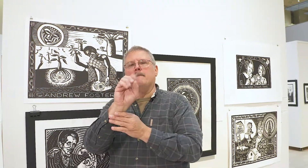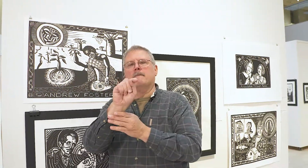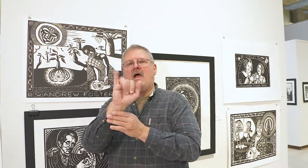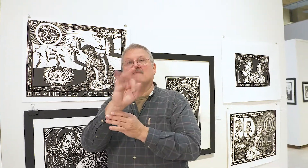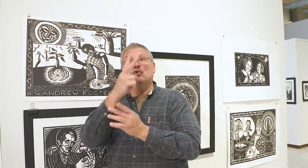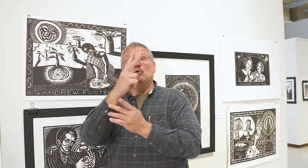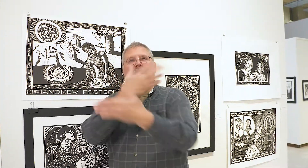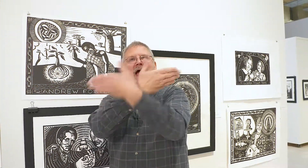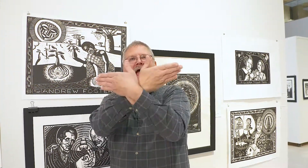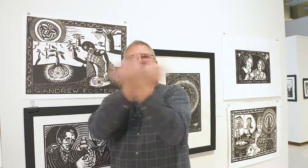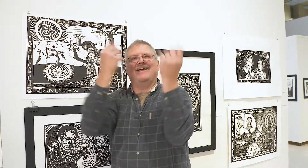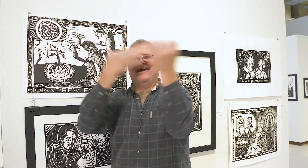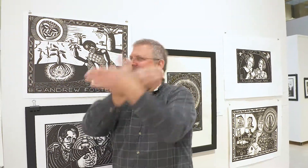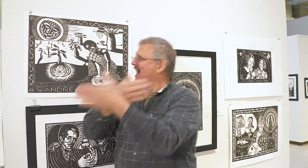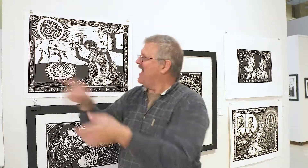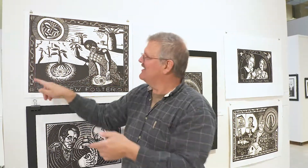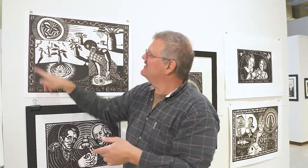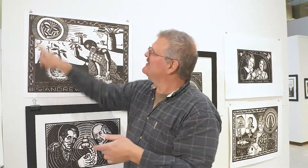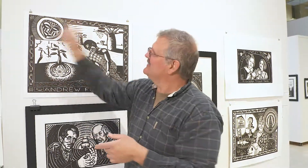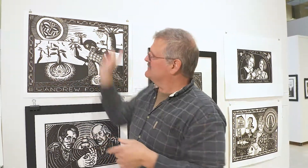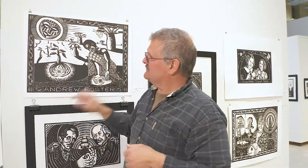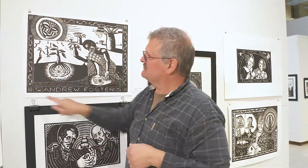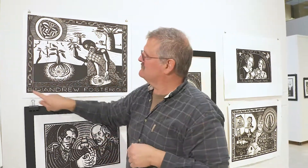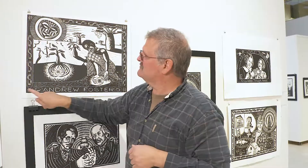This design is an African motif with two hands.